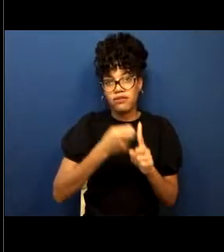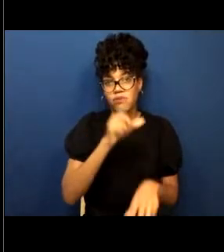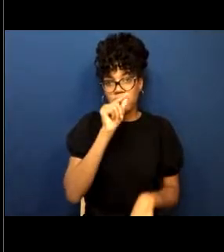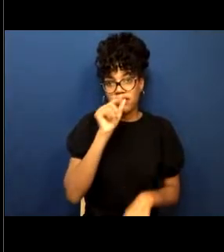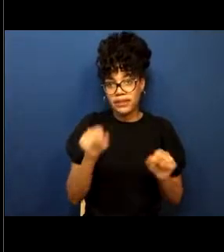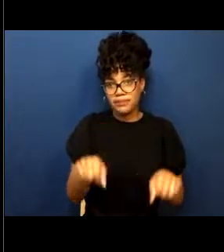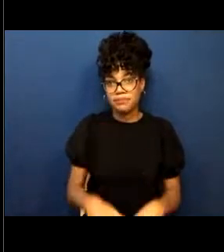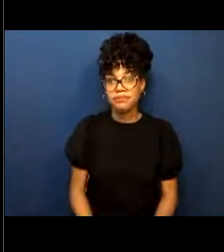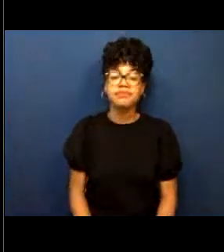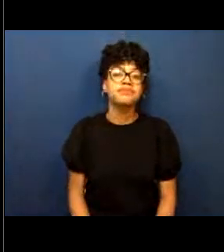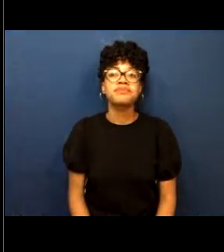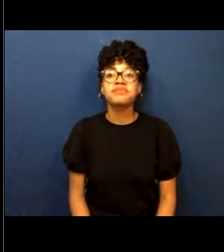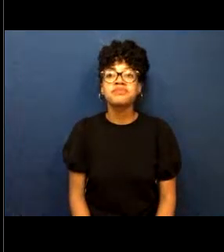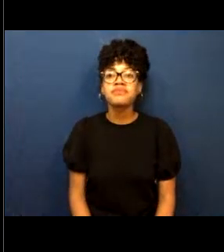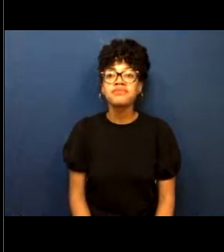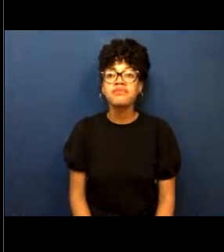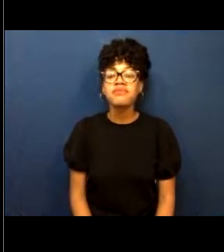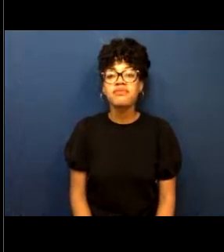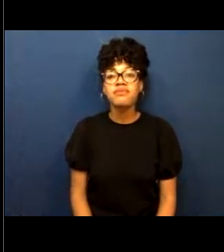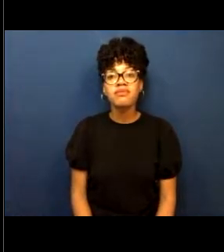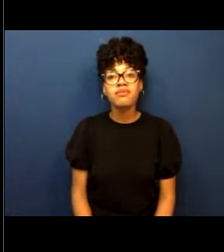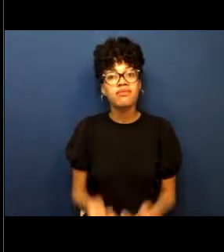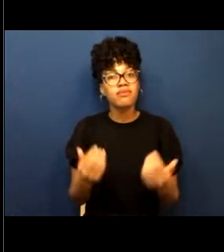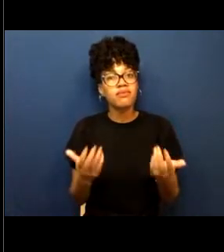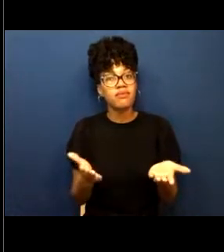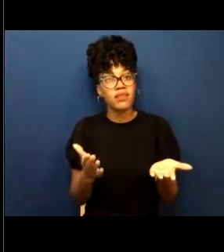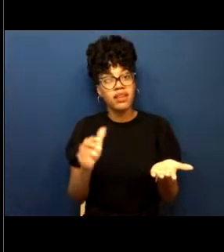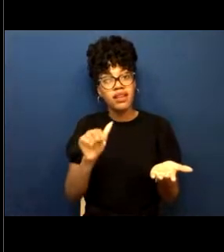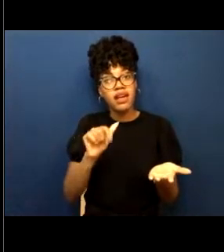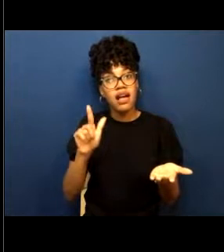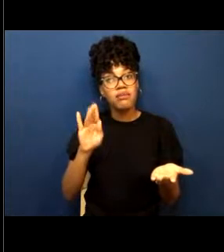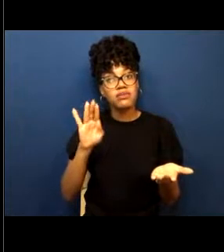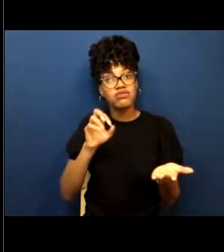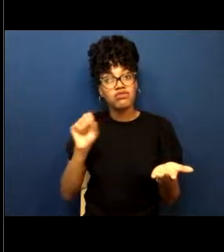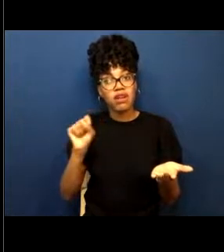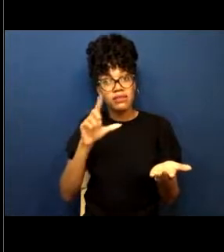So to better understand where albatrosses travel to, scientists that we worked with